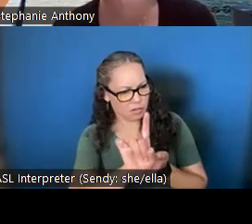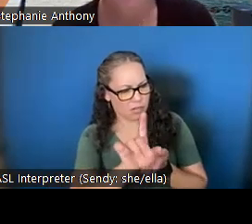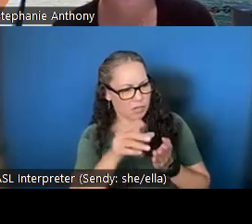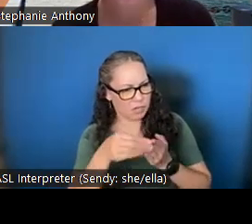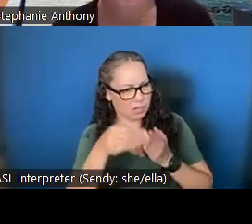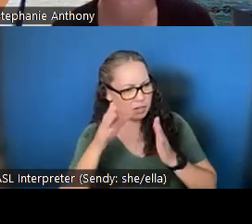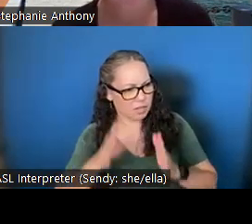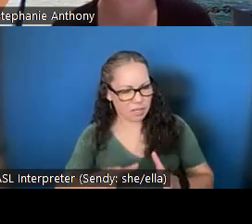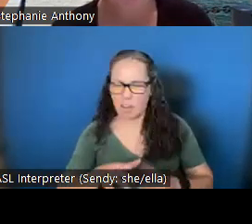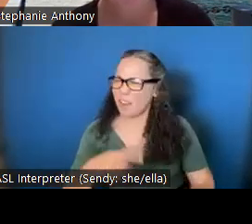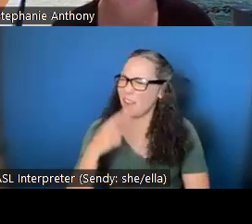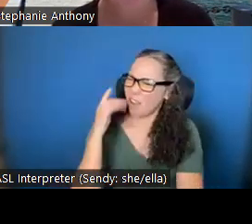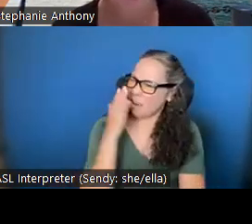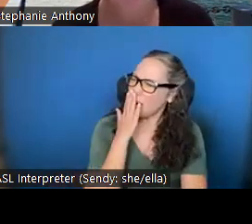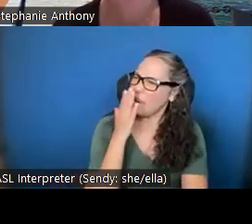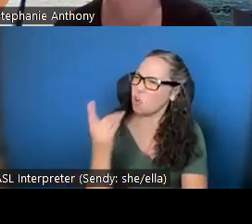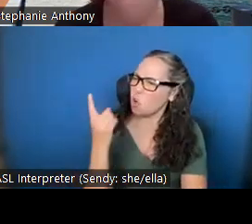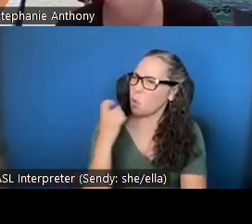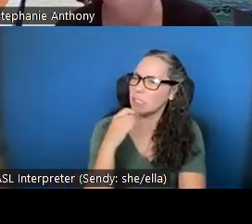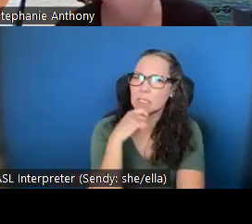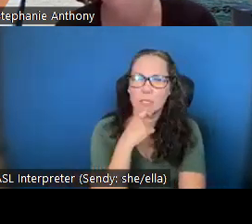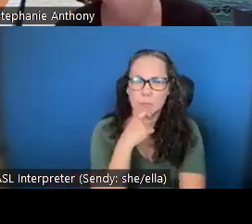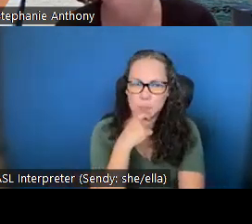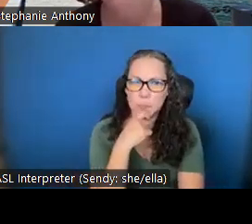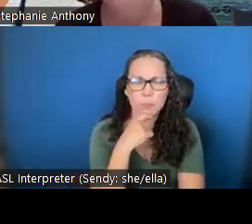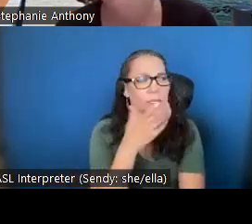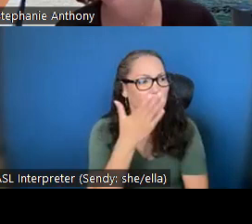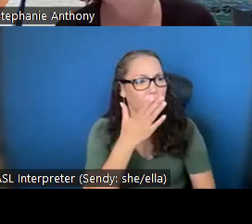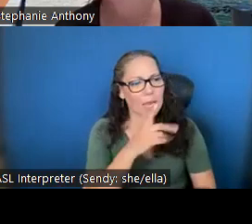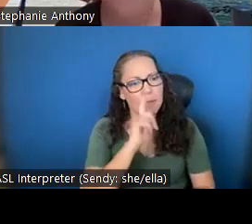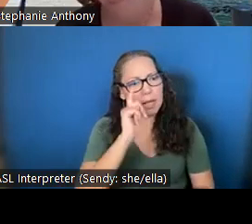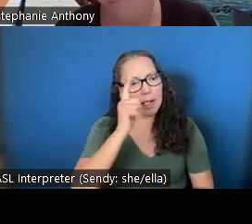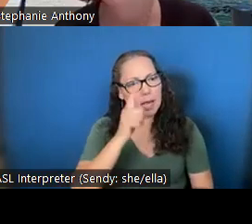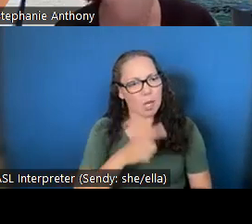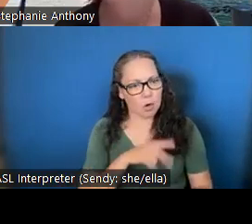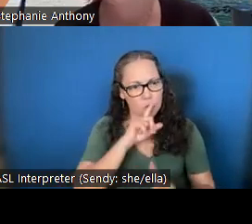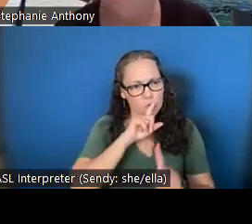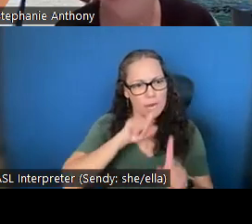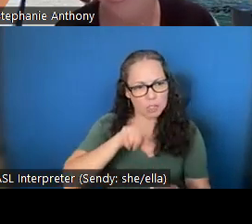good question so hopefully at some point you might incorporate an answer to that question in your uh